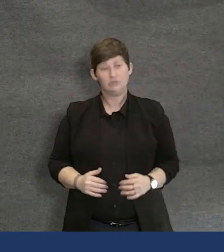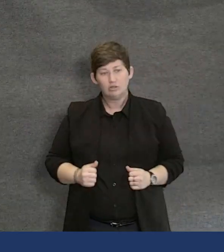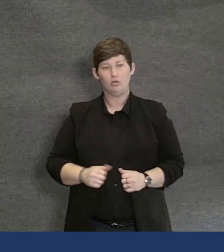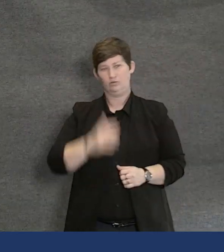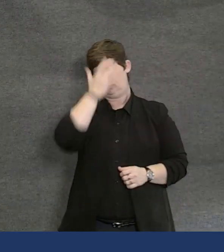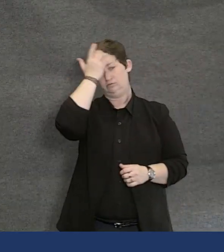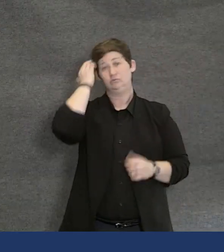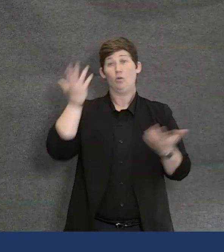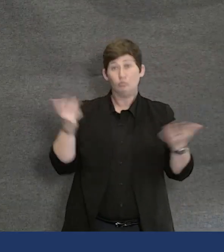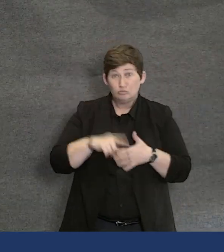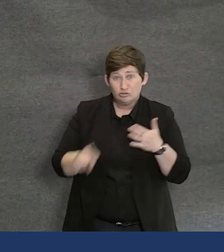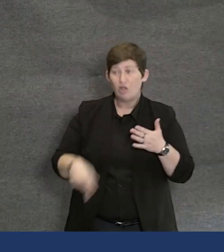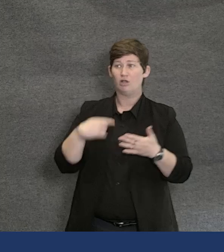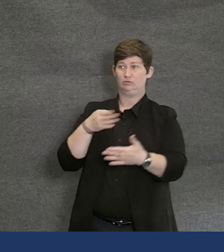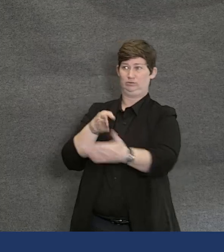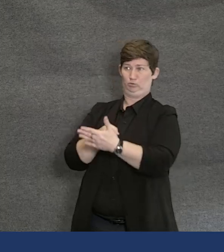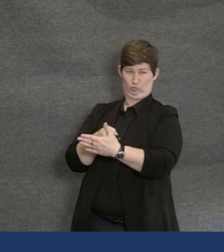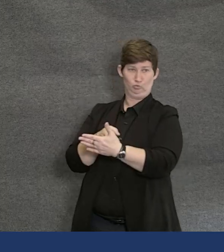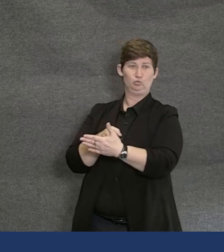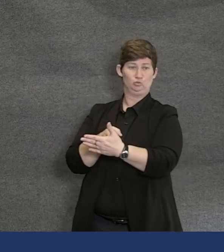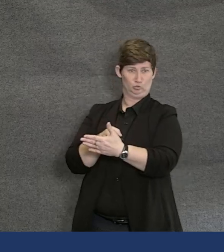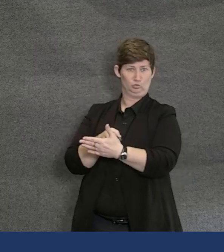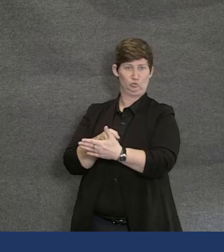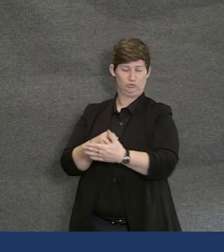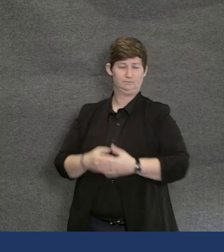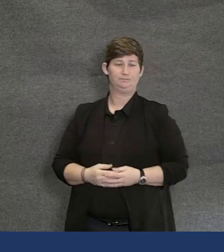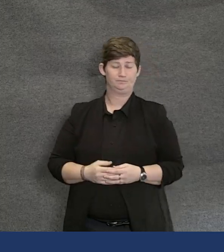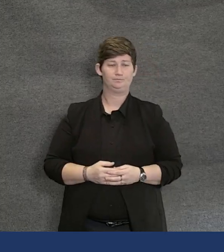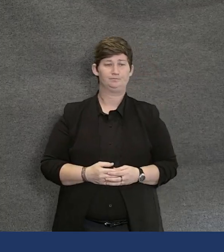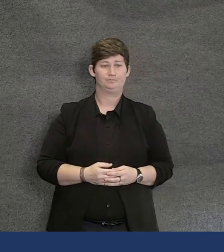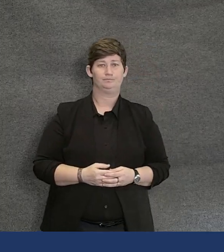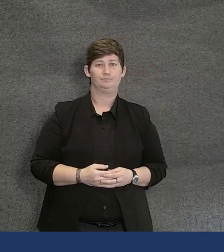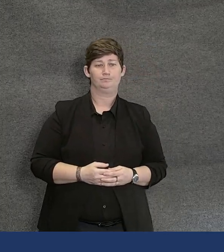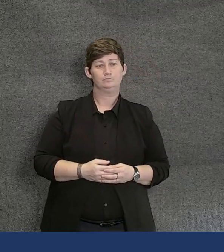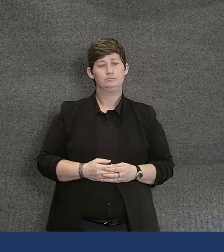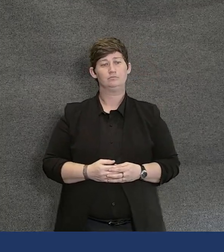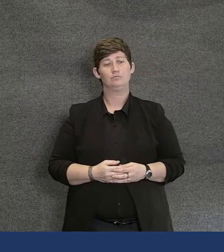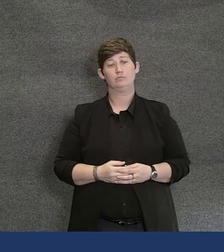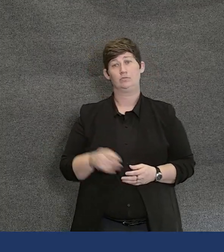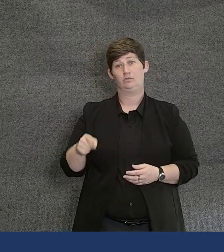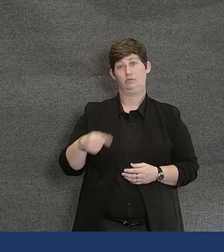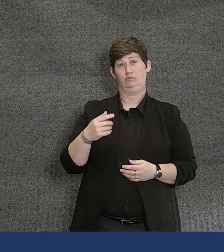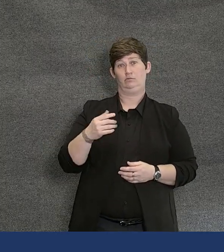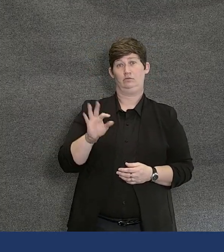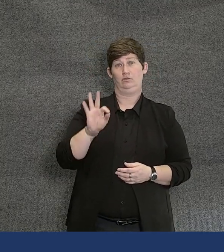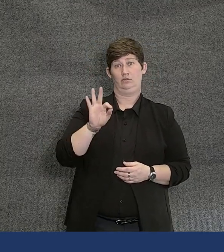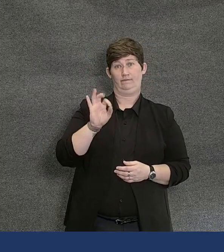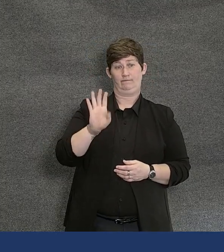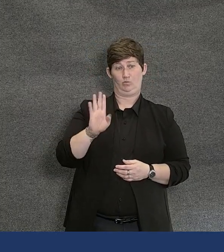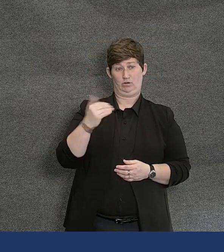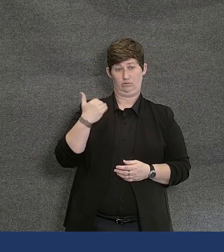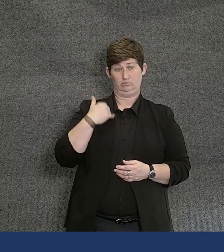to stop the illegal action. In February, the federal court ordered the administration